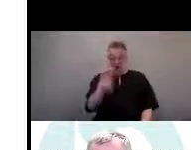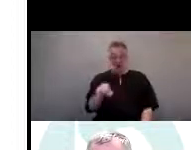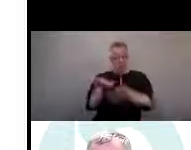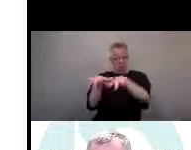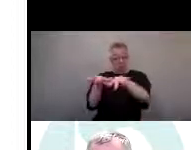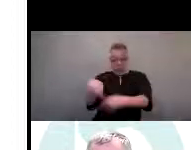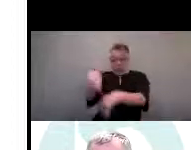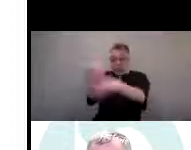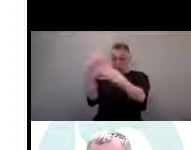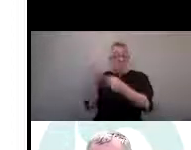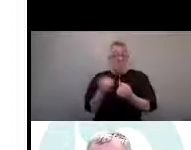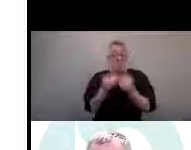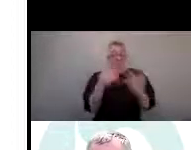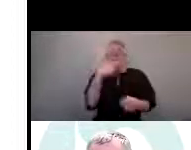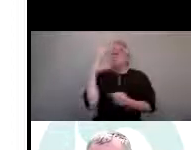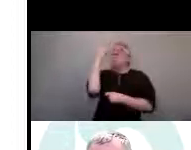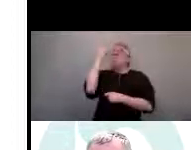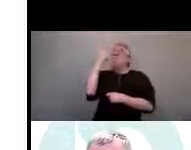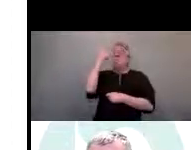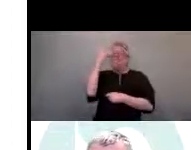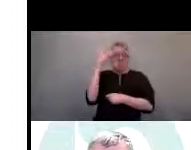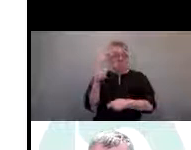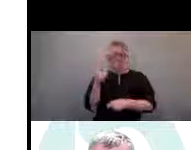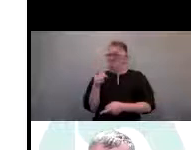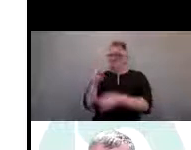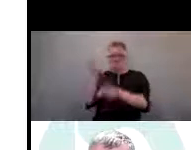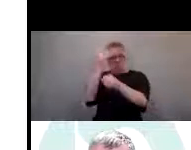where you can find the most up to date information and answers to